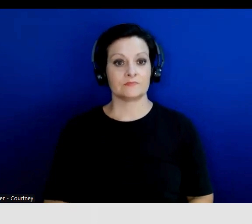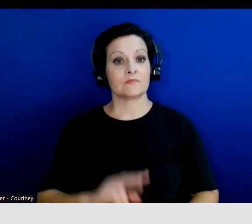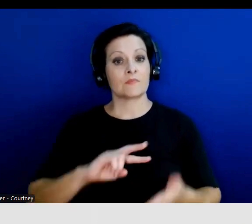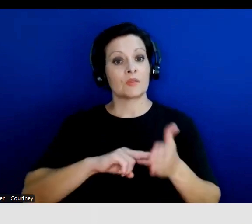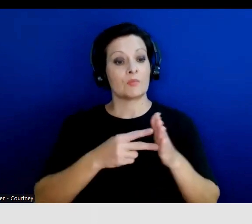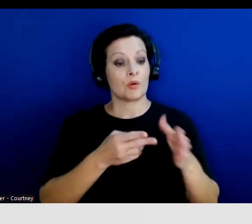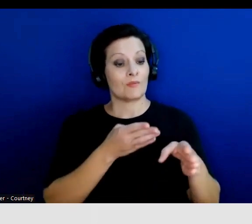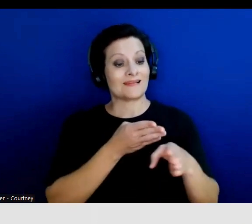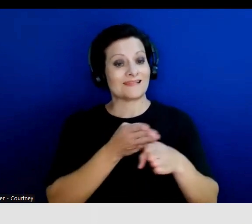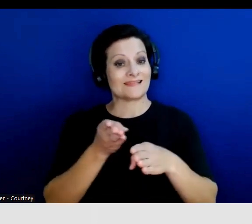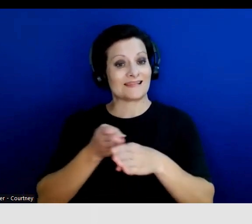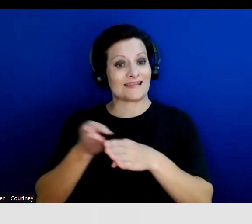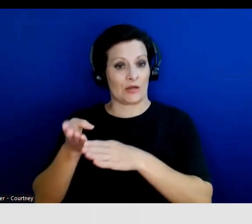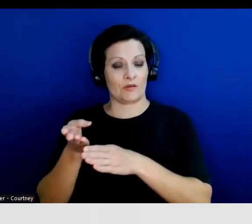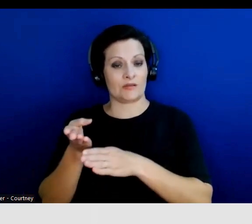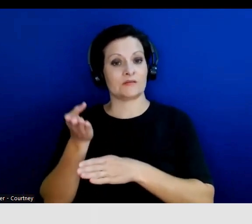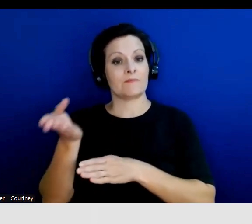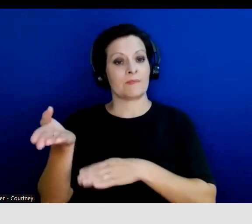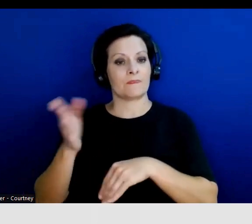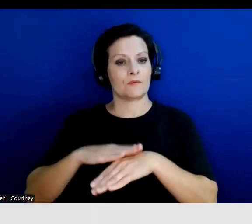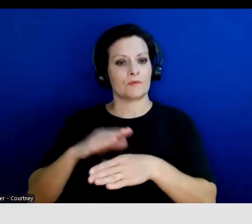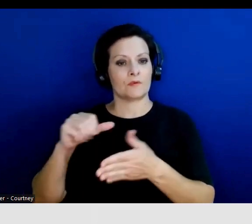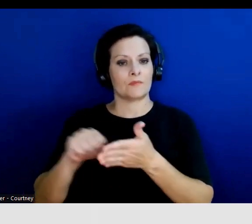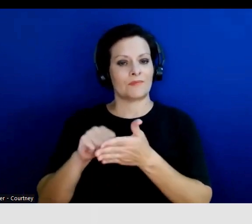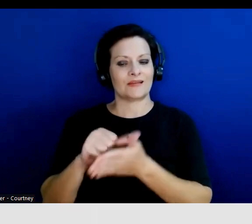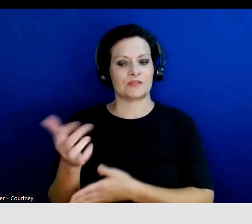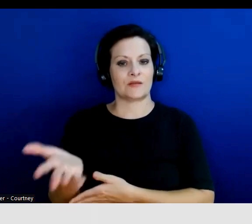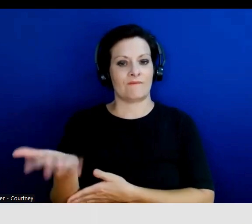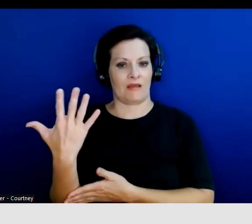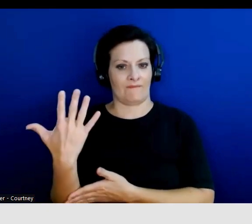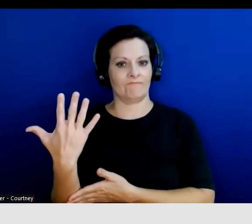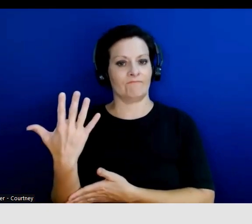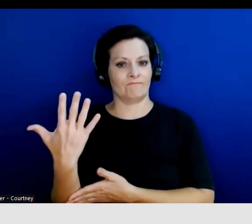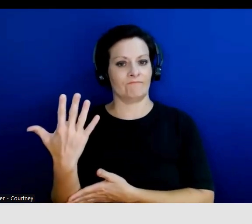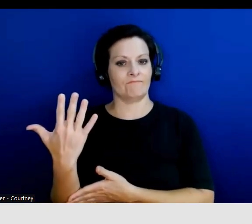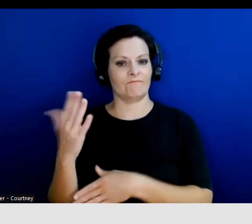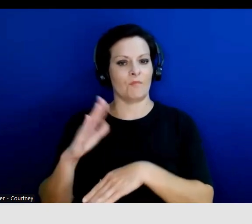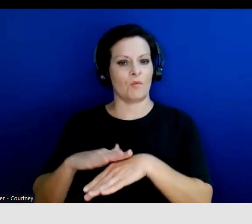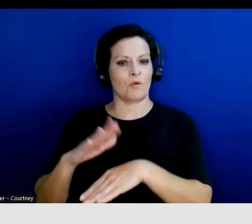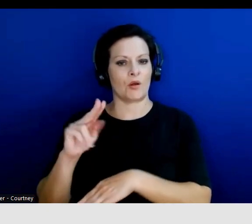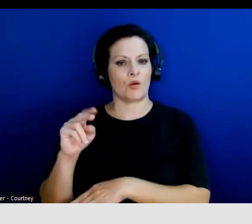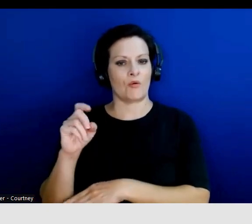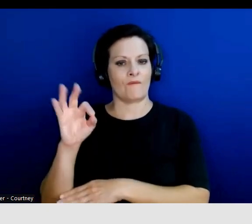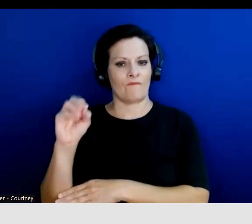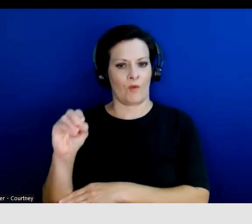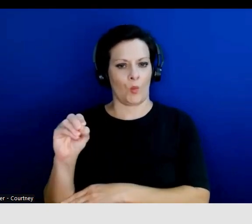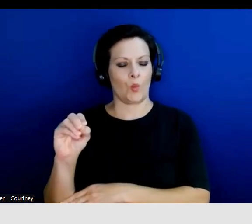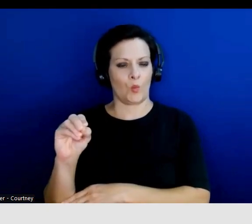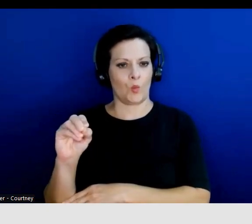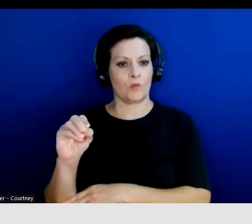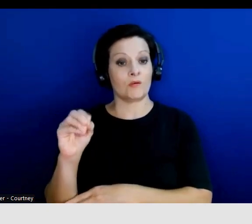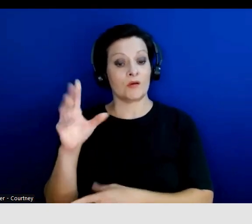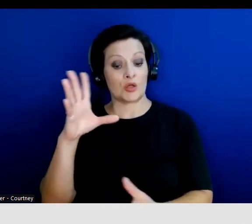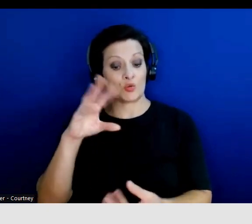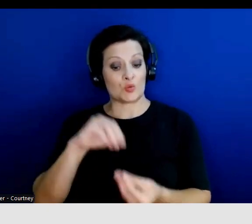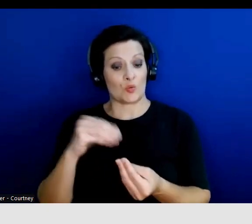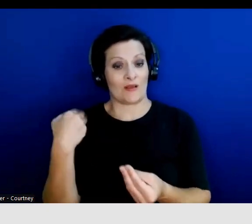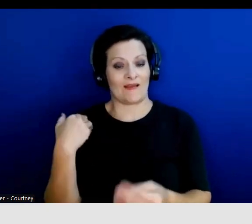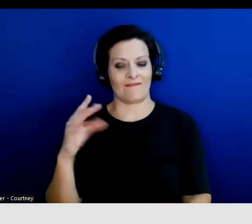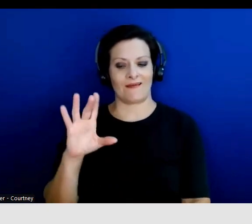program are found on page five of the NOFO. There is a total of eight purpose areas.